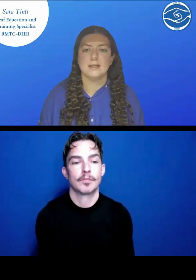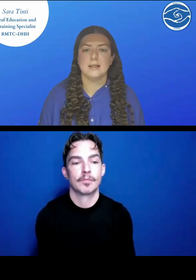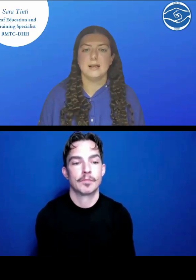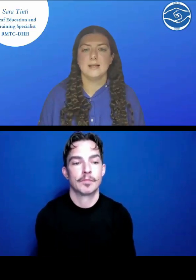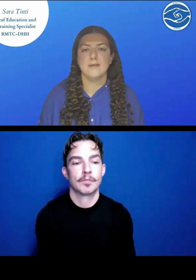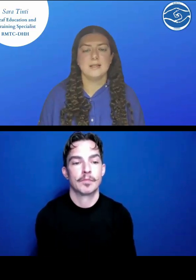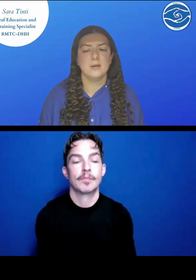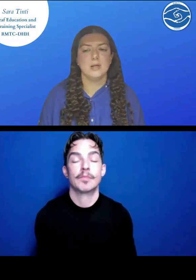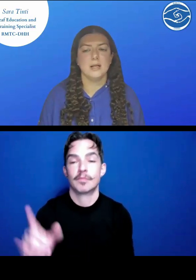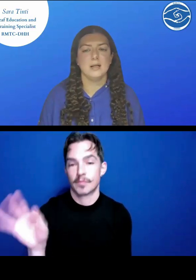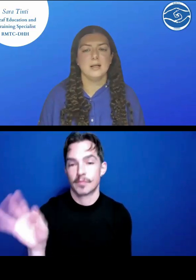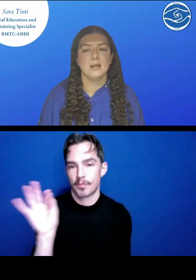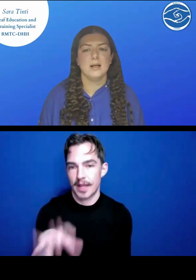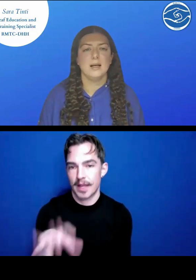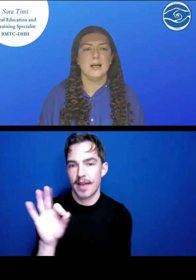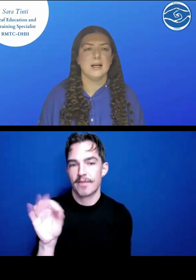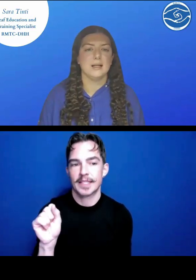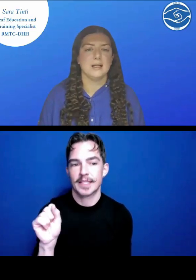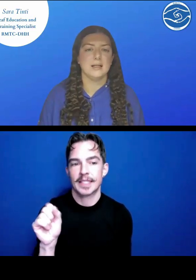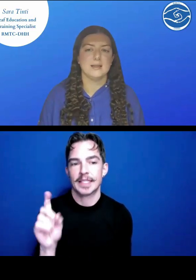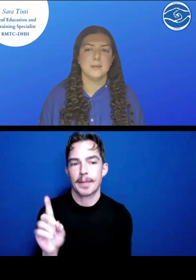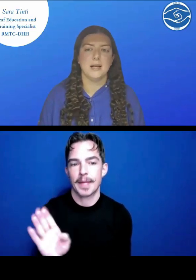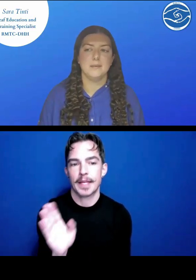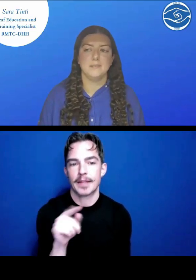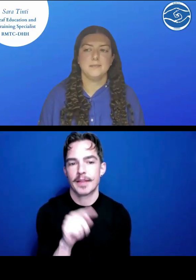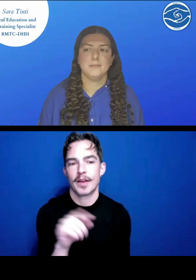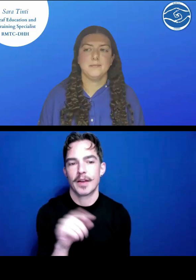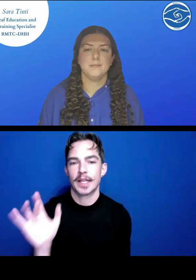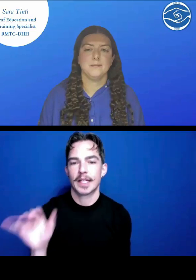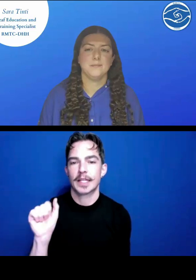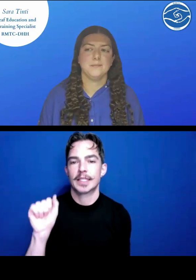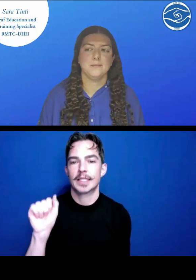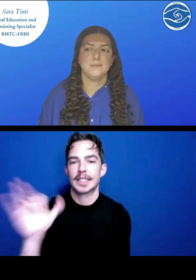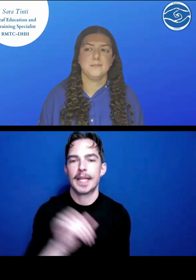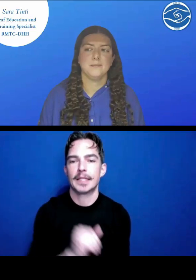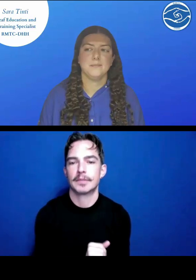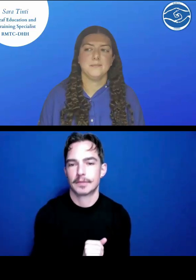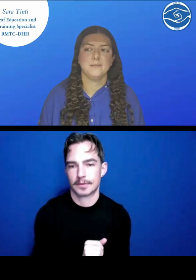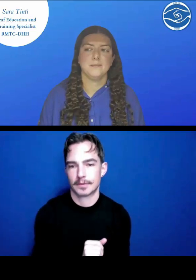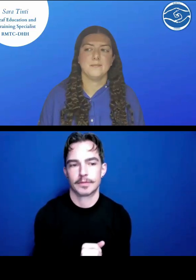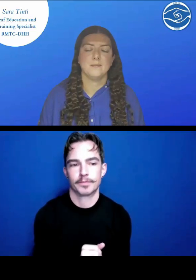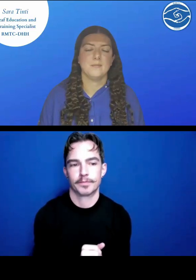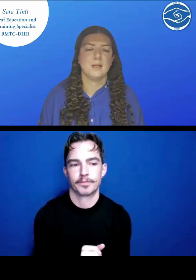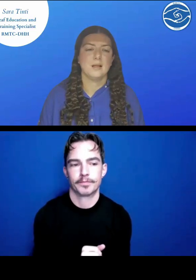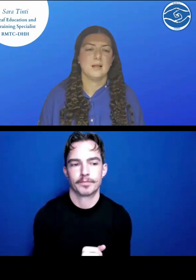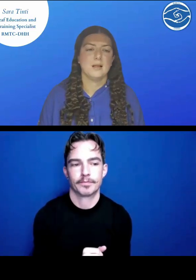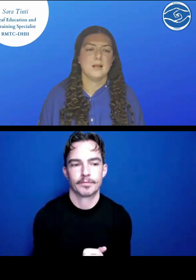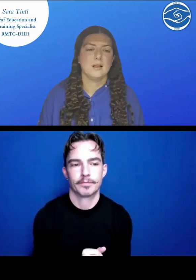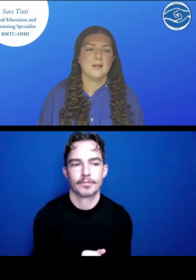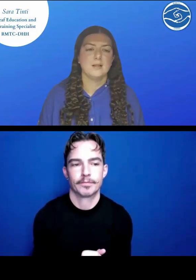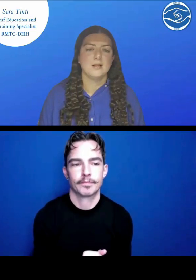I can select FSDB and I can hit submit.